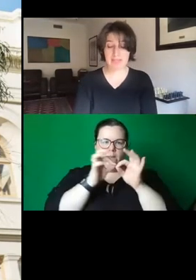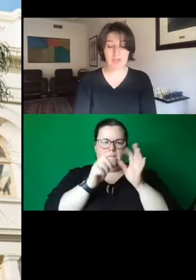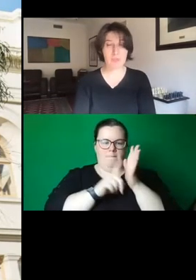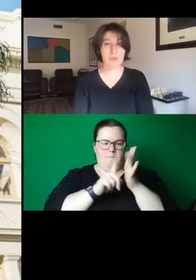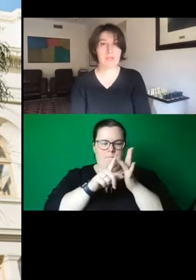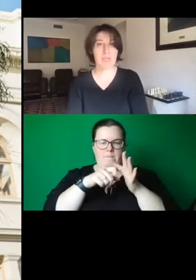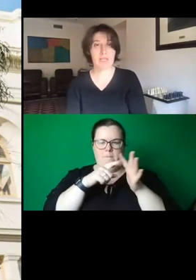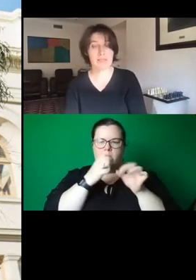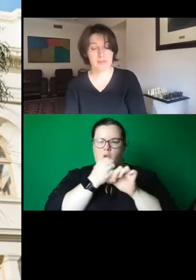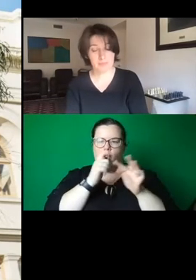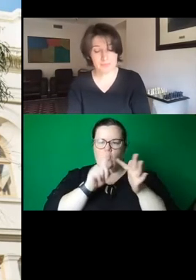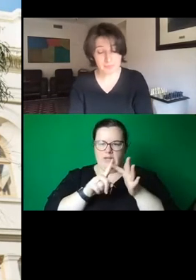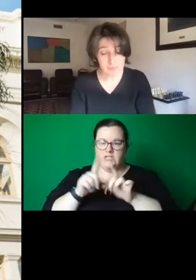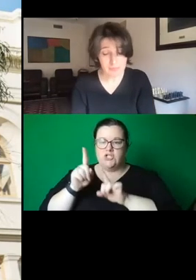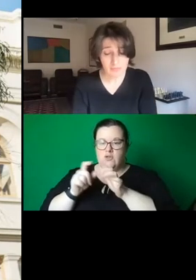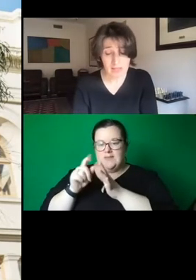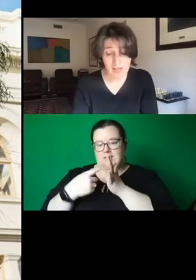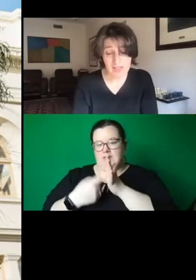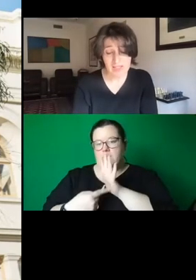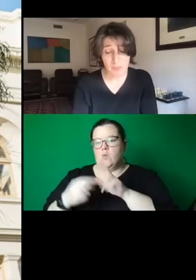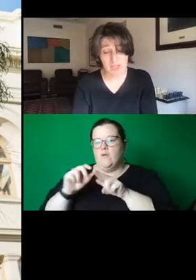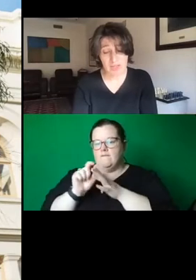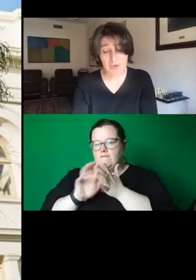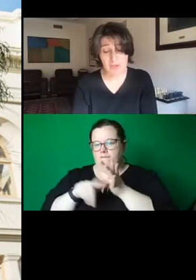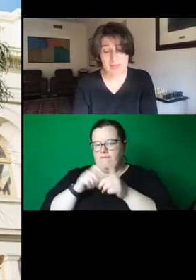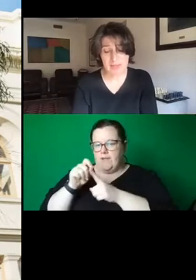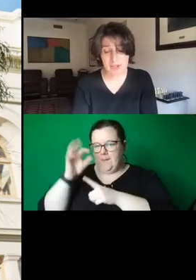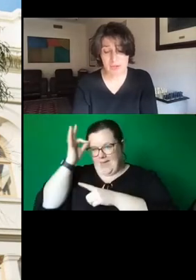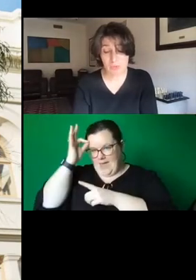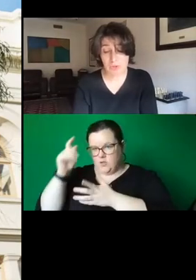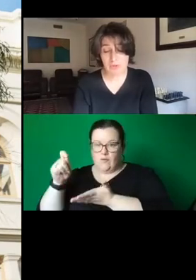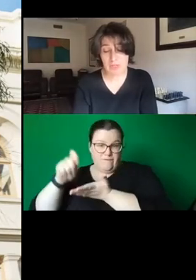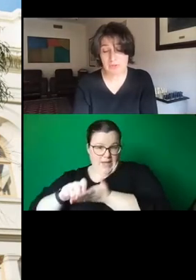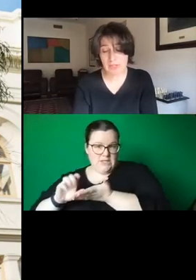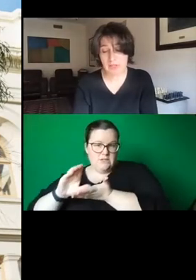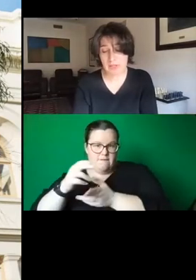port phillip council this bullet of the tree installation was in front of senko the town